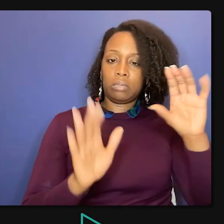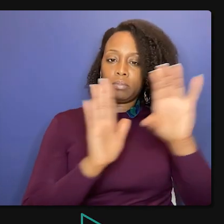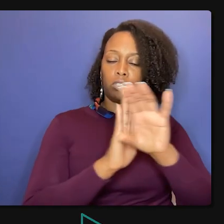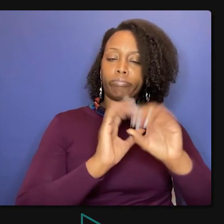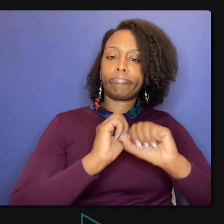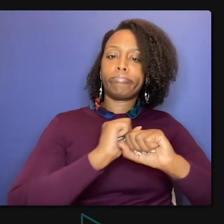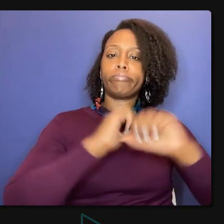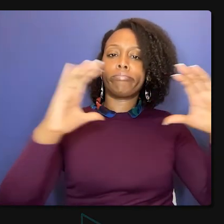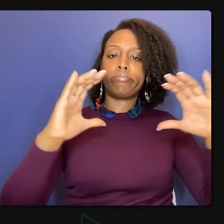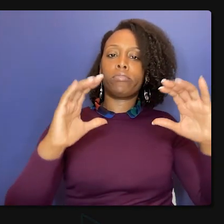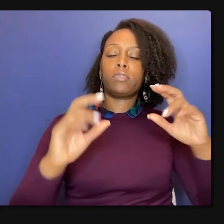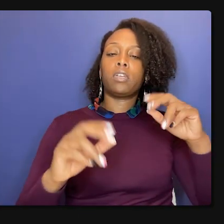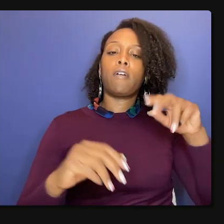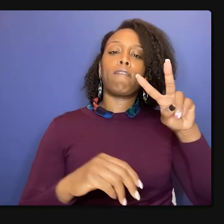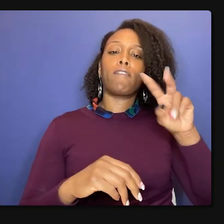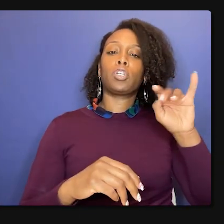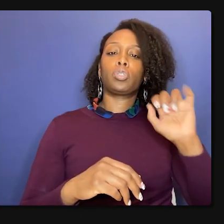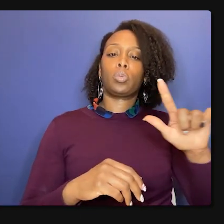which you can control using your mouse.